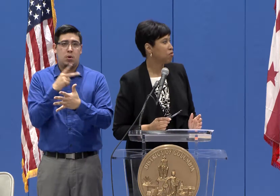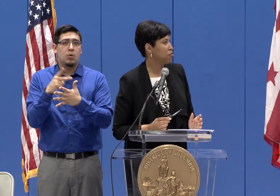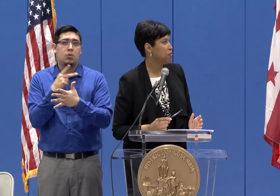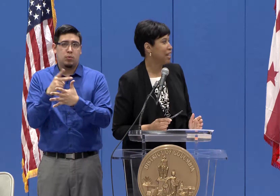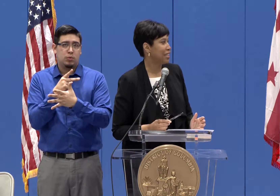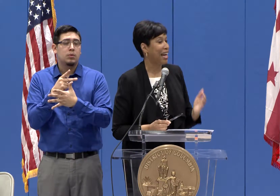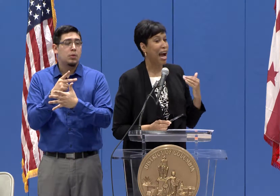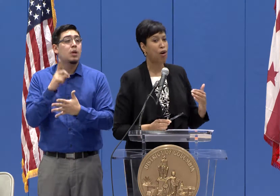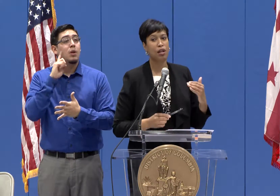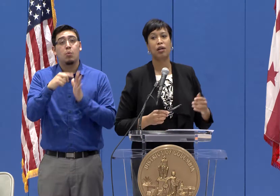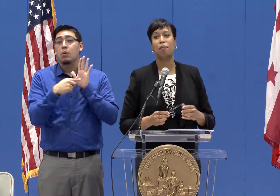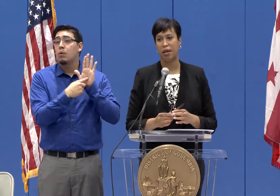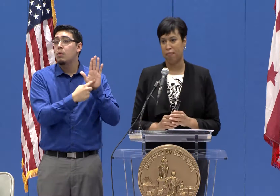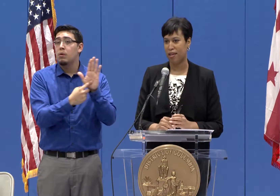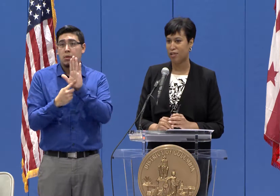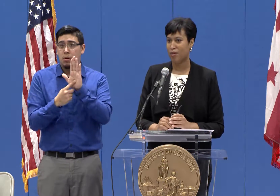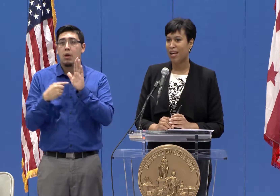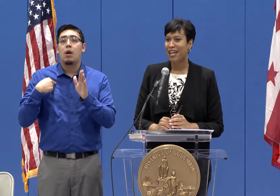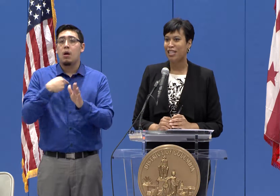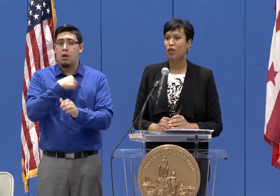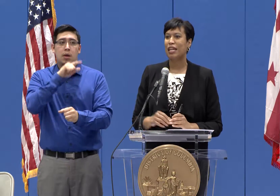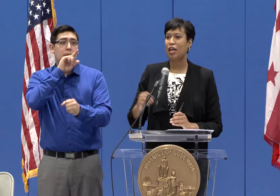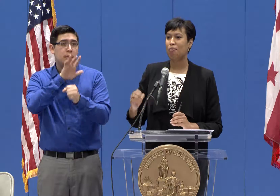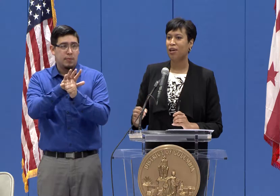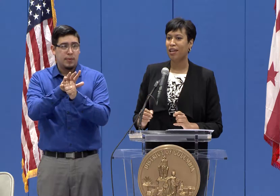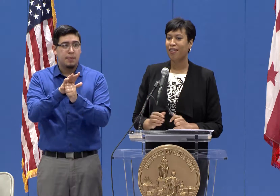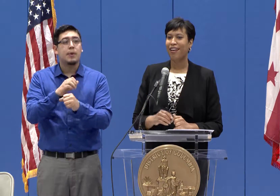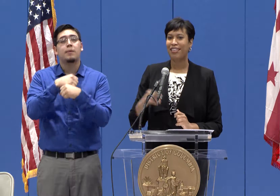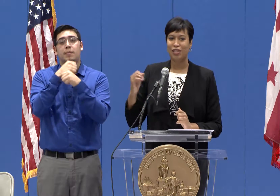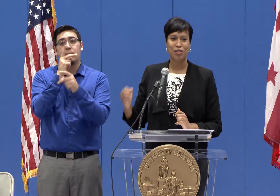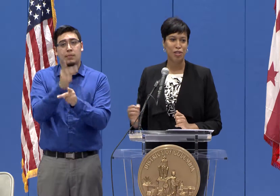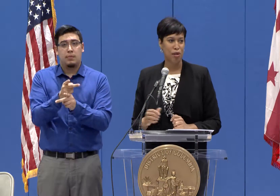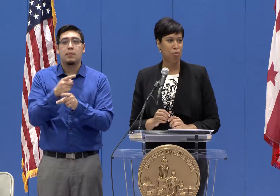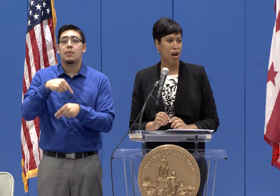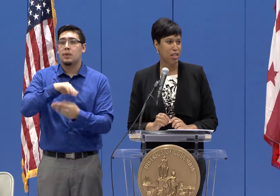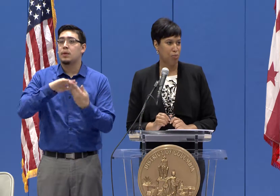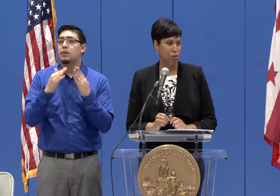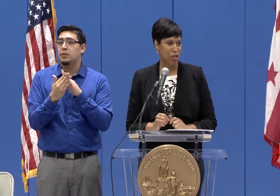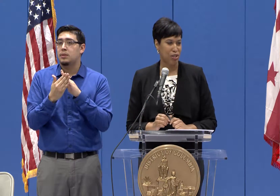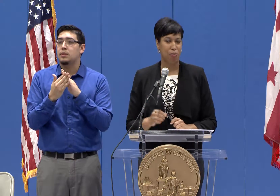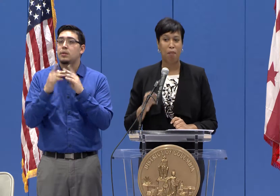REFLECT OUR COMMITMENT TO KEEPING THIS CITY PROSPEROUS BUT